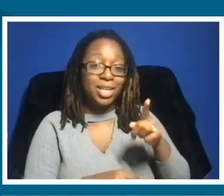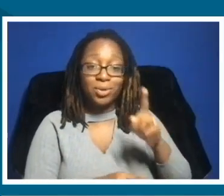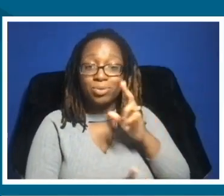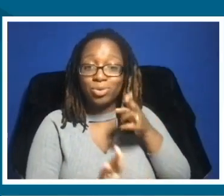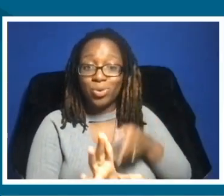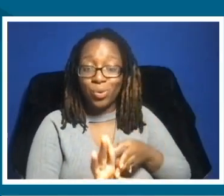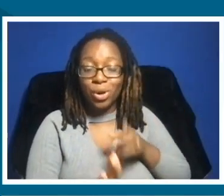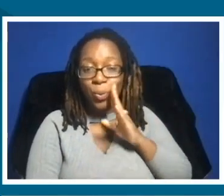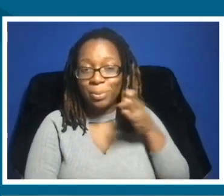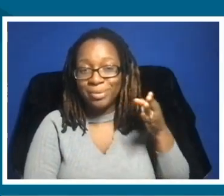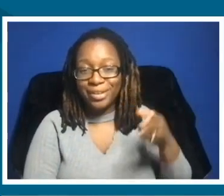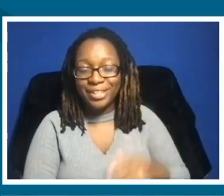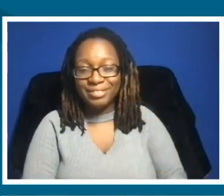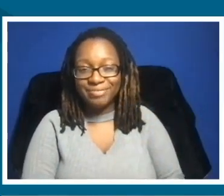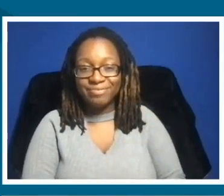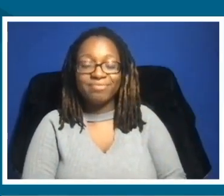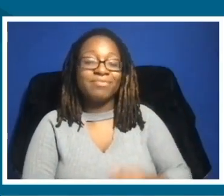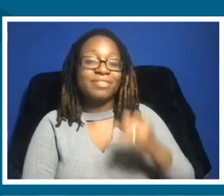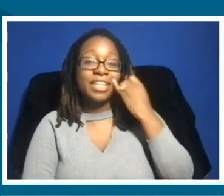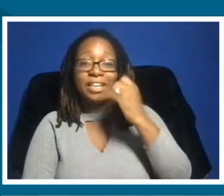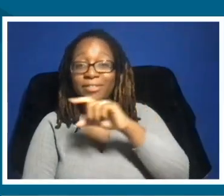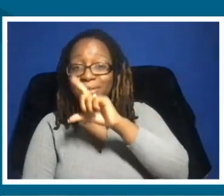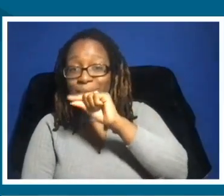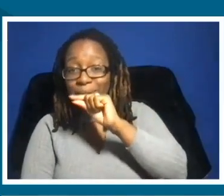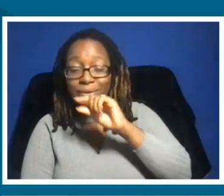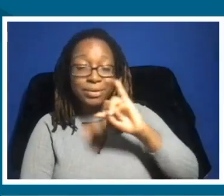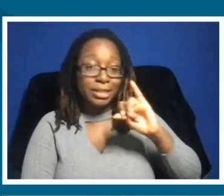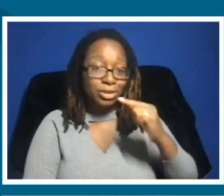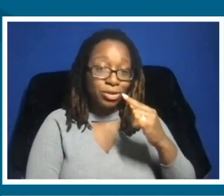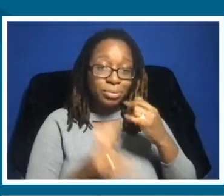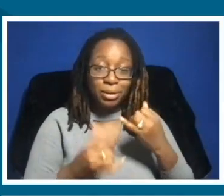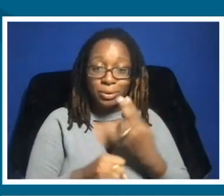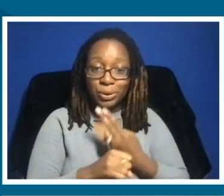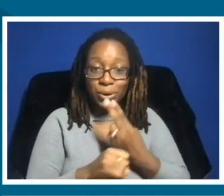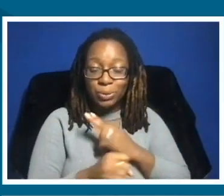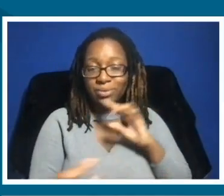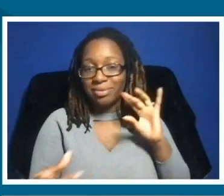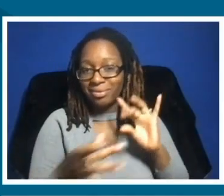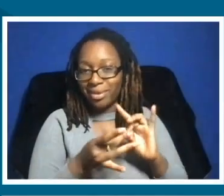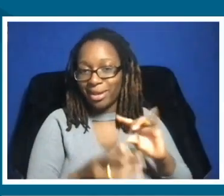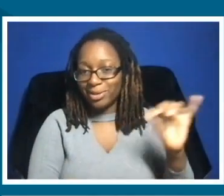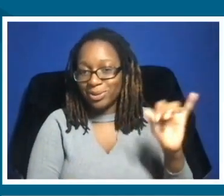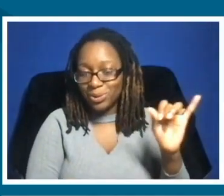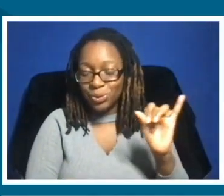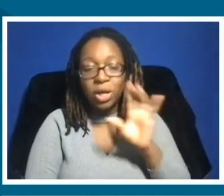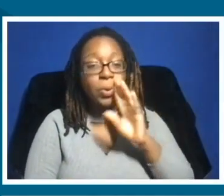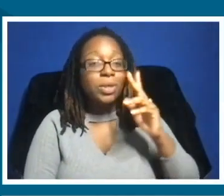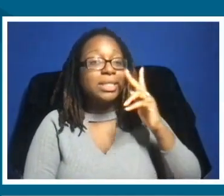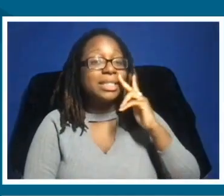second if you're on twitter and instagram you can also connect with us there you'll see our handles and the